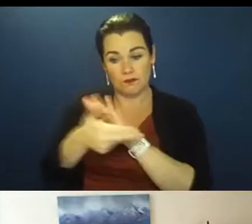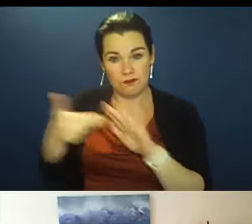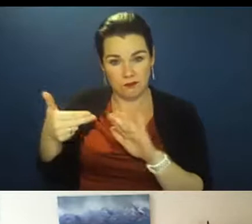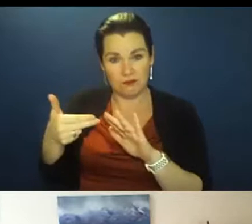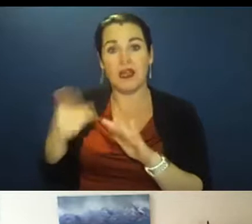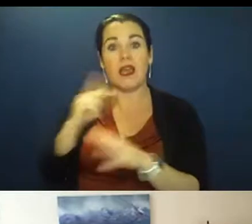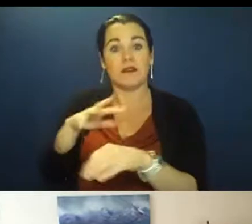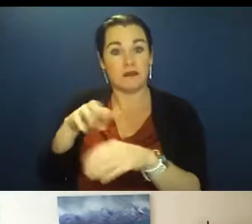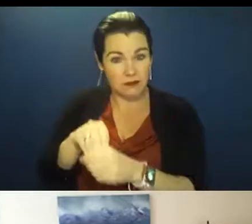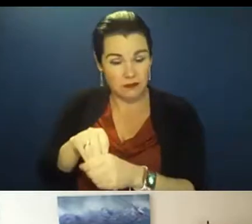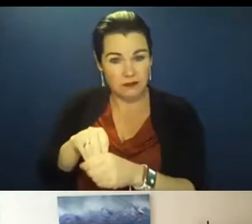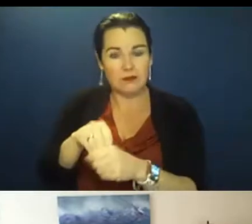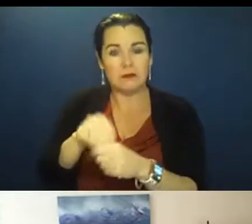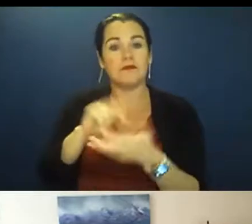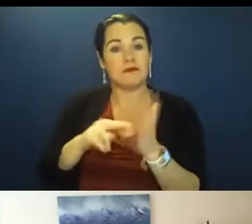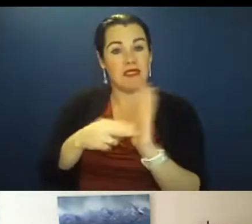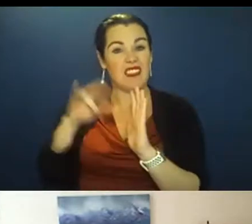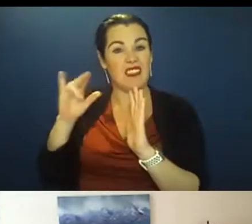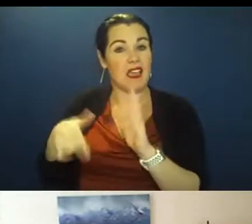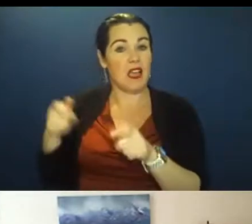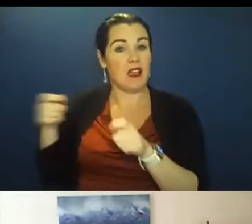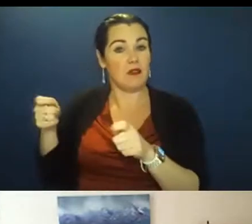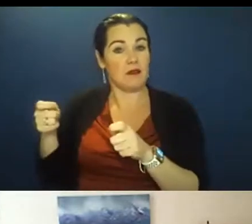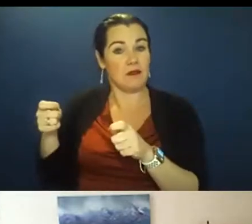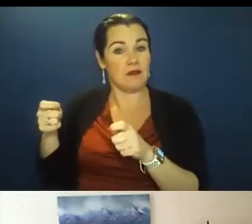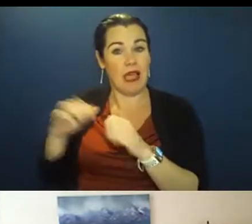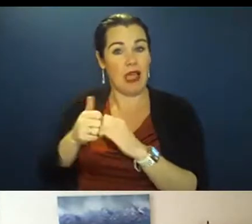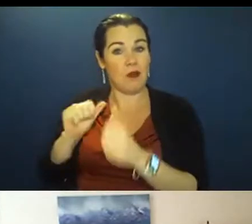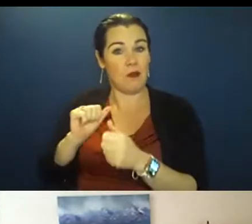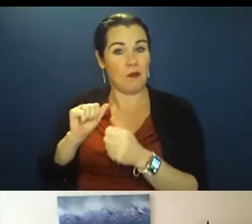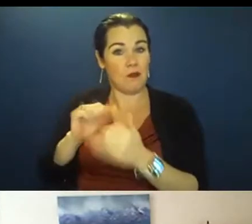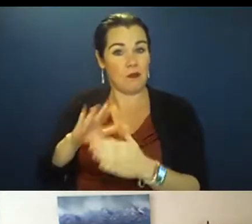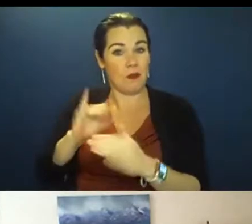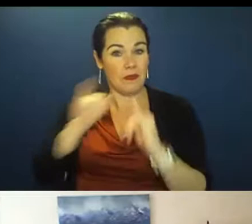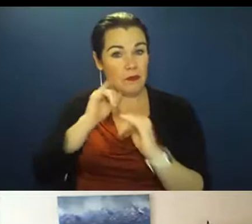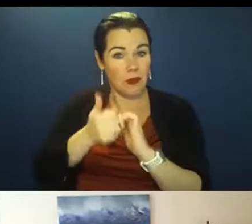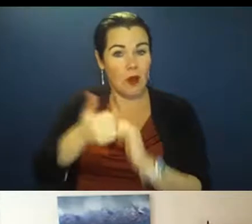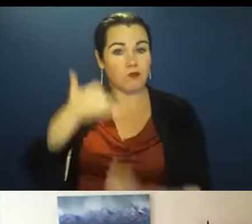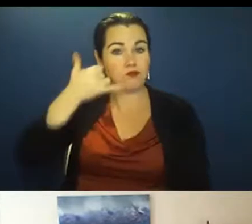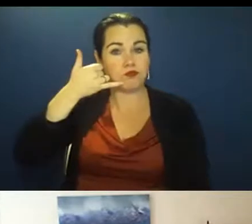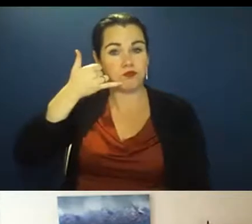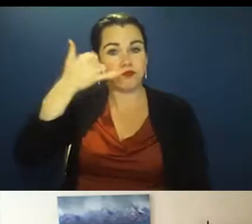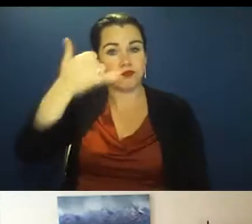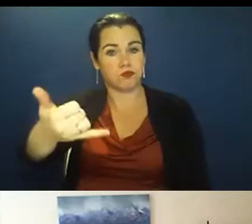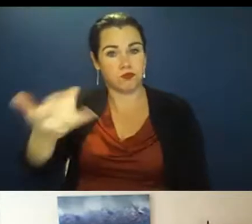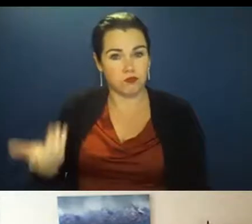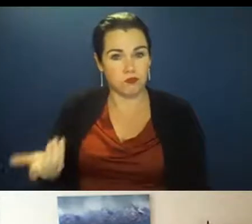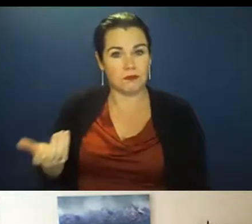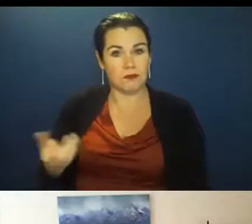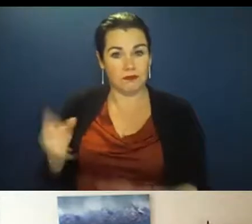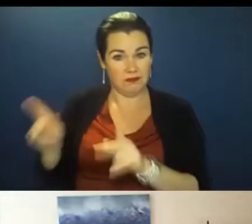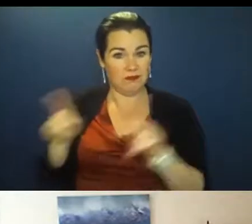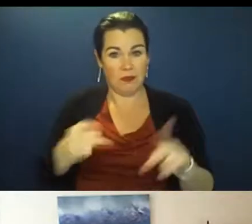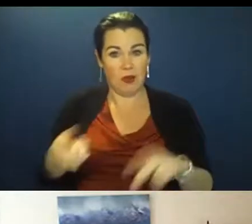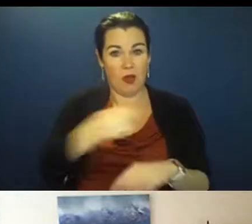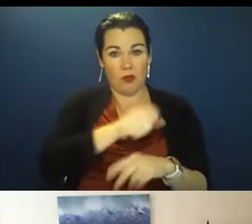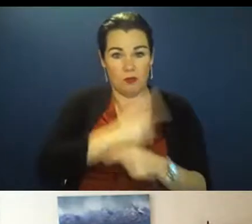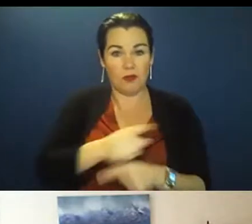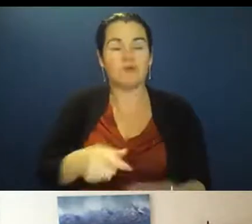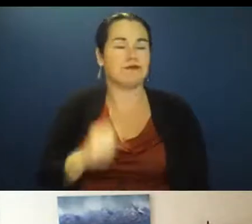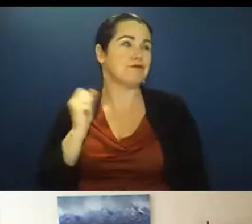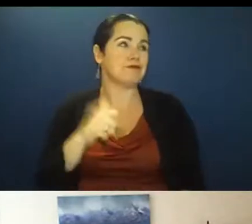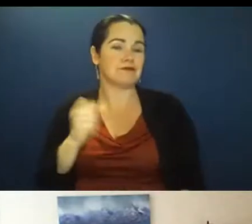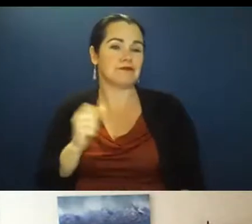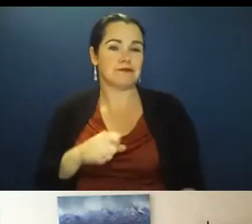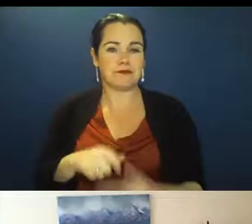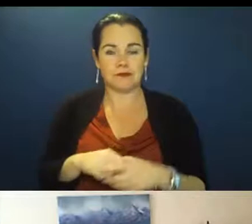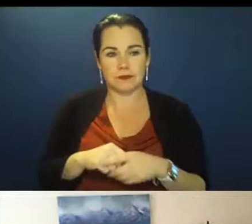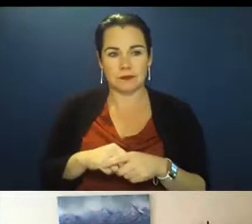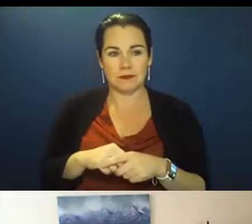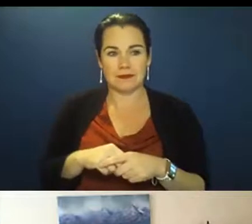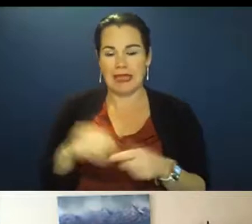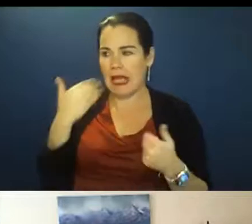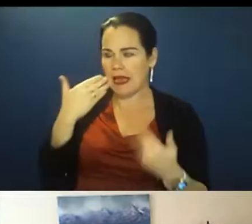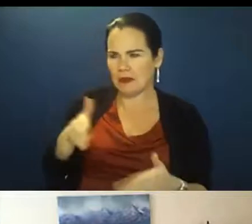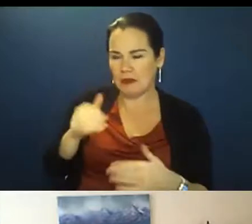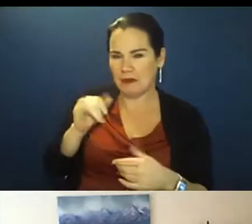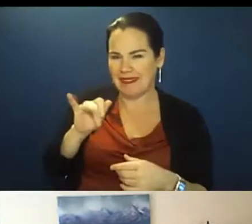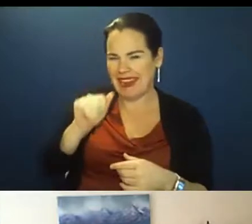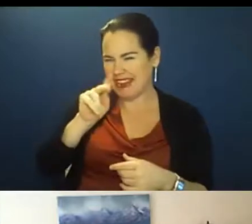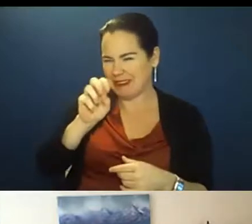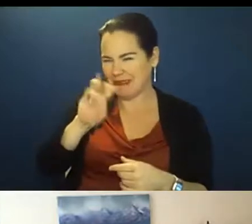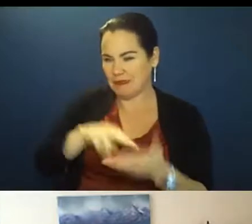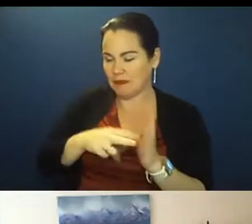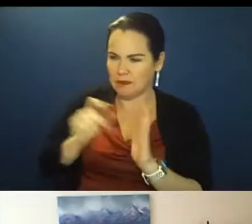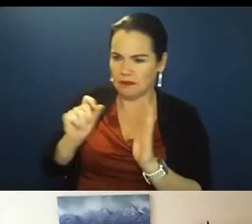Yeah both.